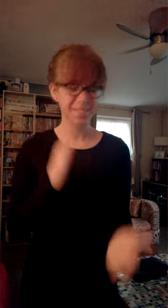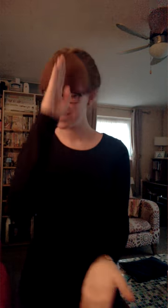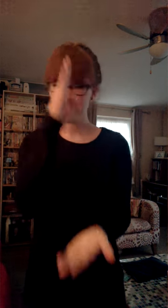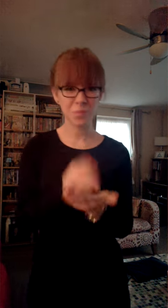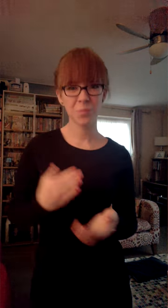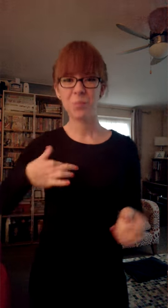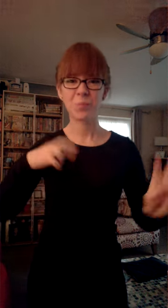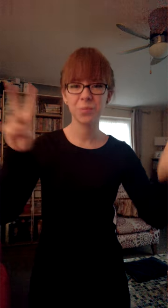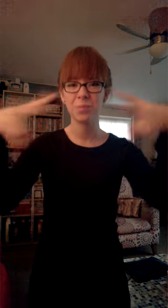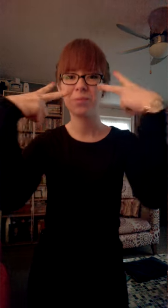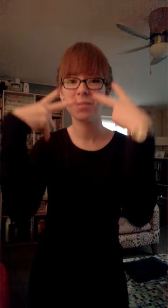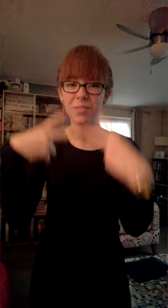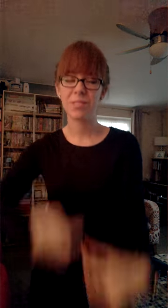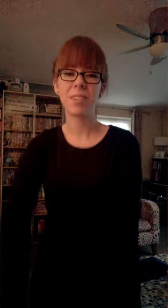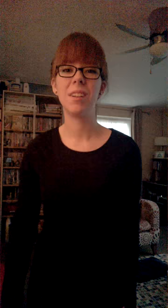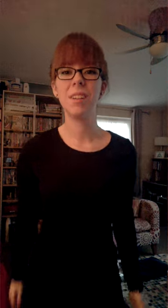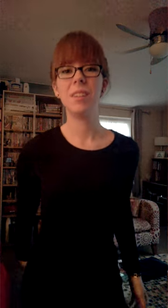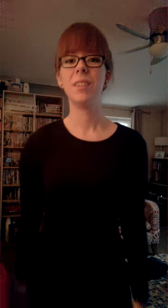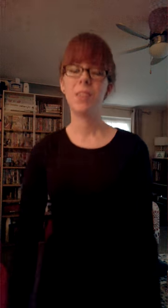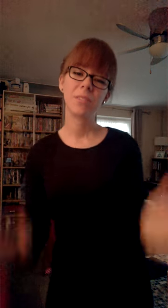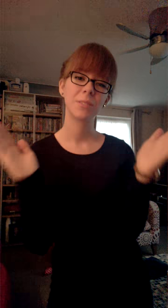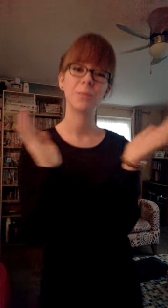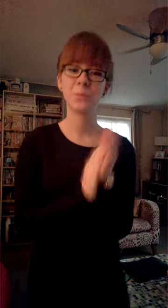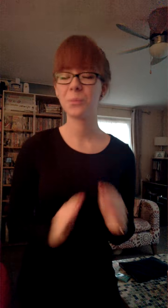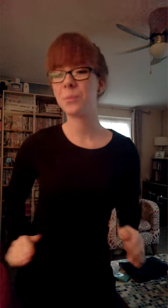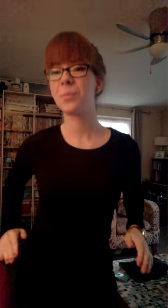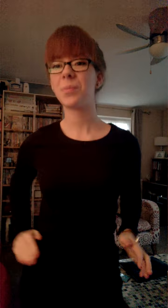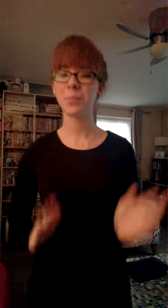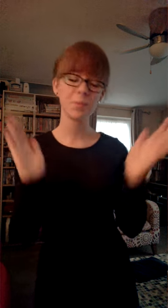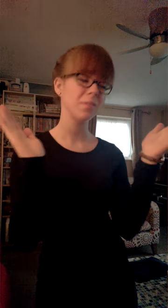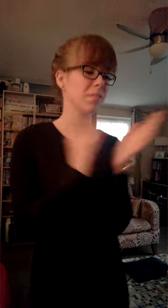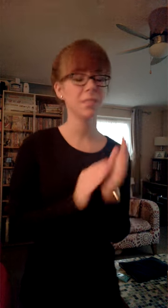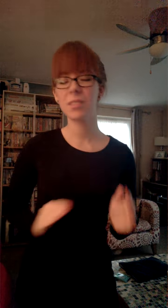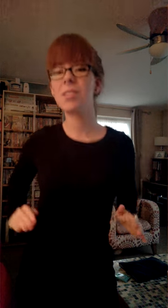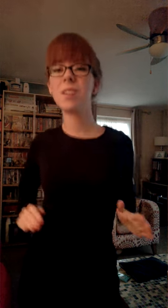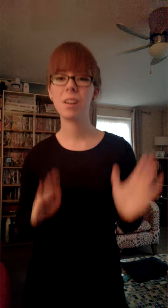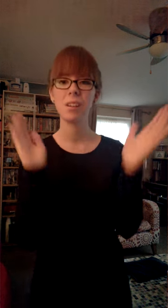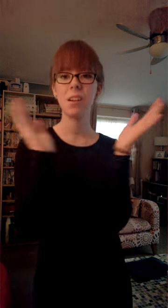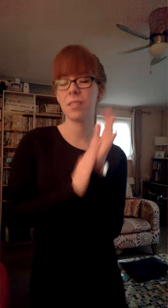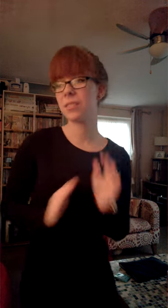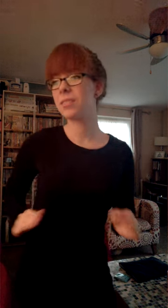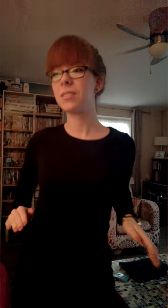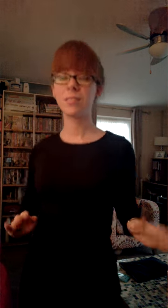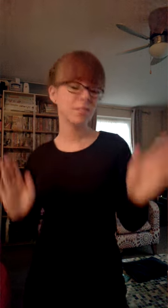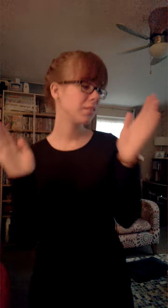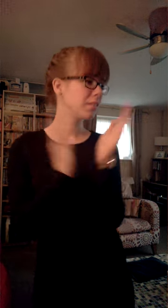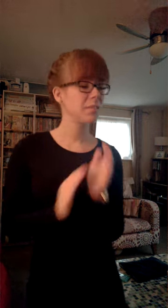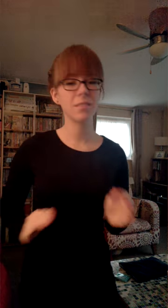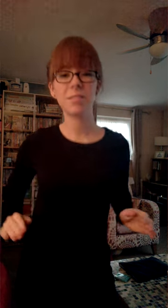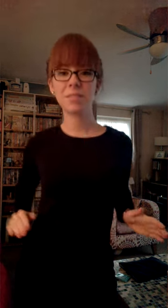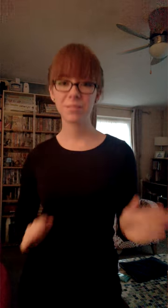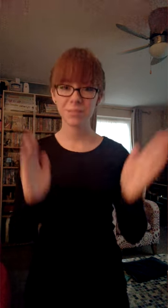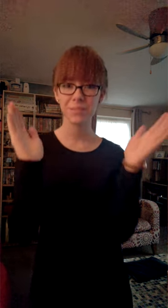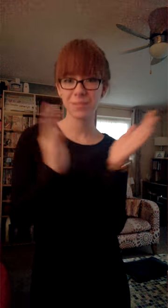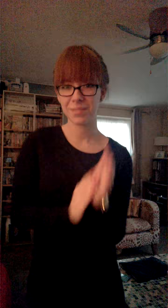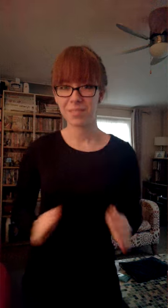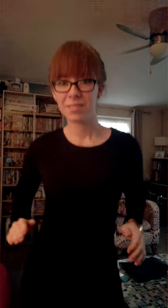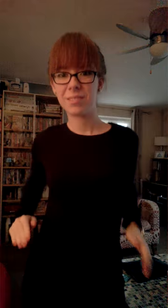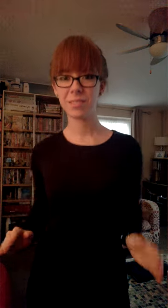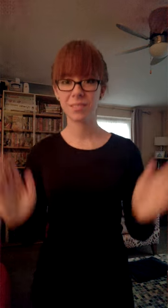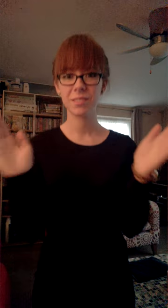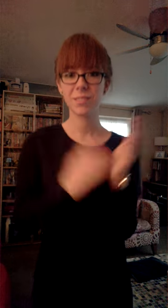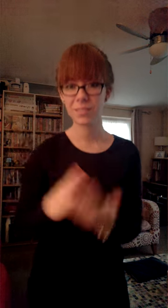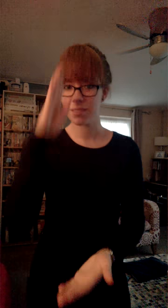Don't believe me just watch